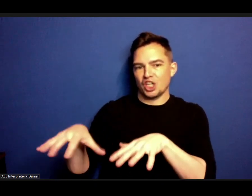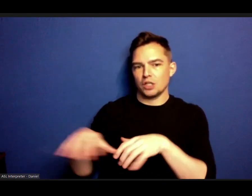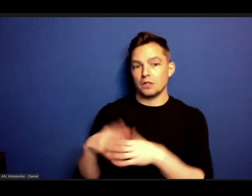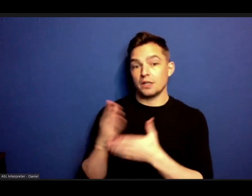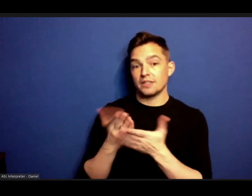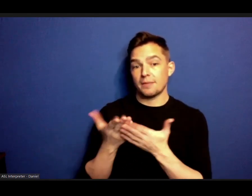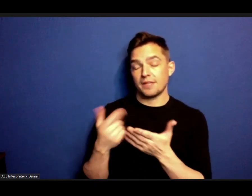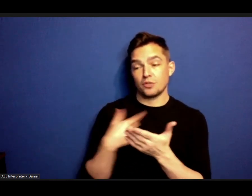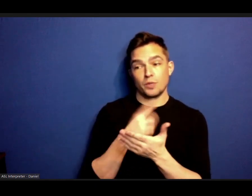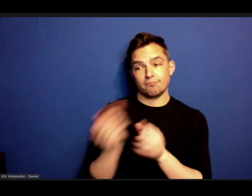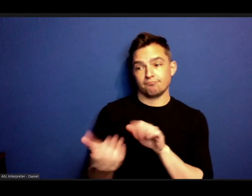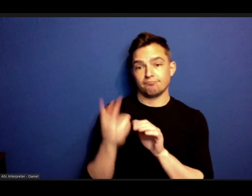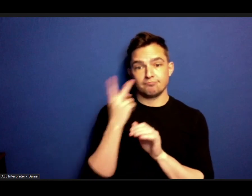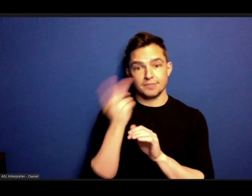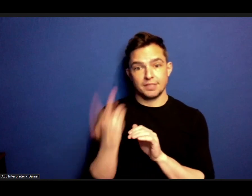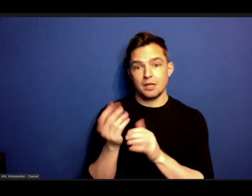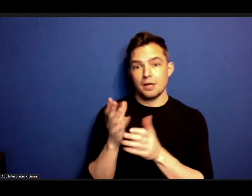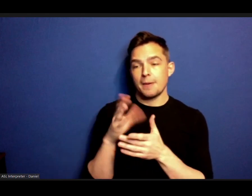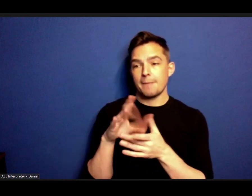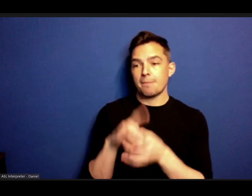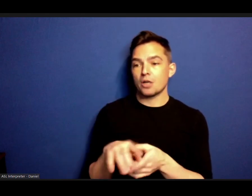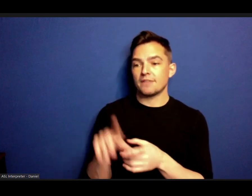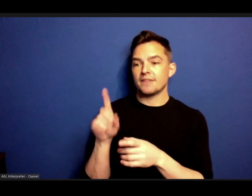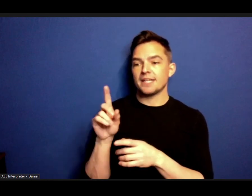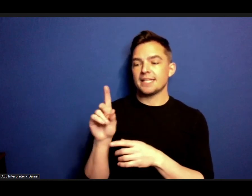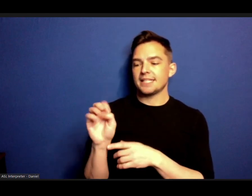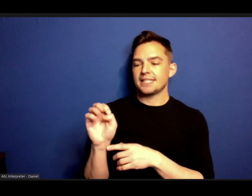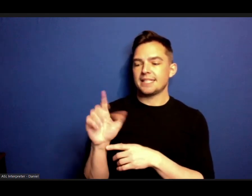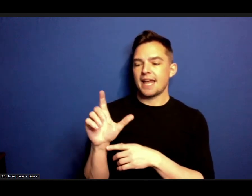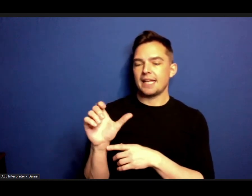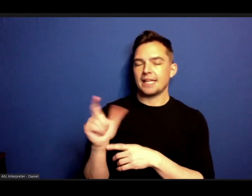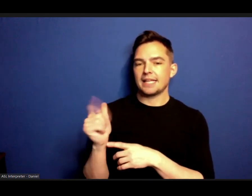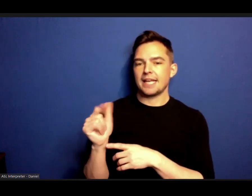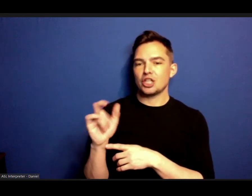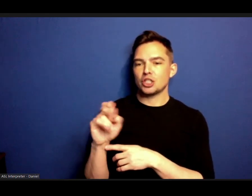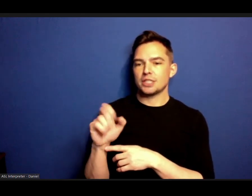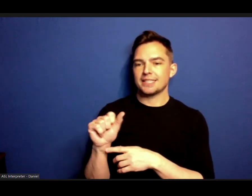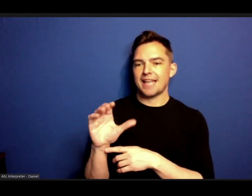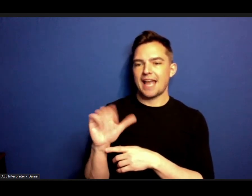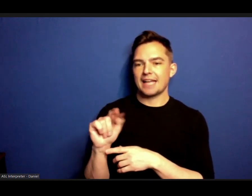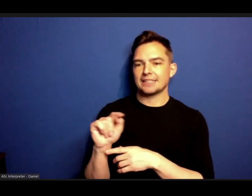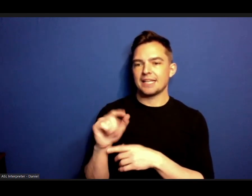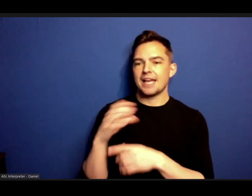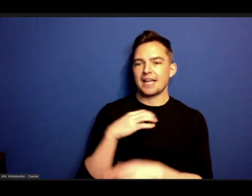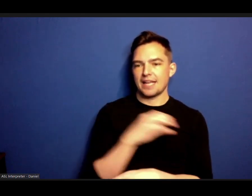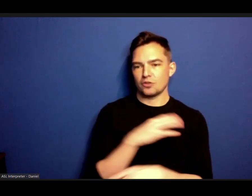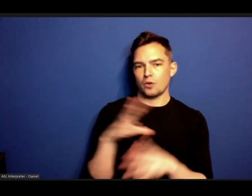doing being a part of delegations at regional council meetings and voicing our opposition